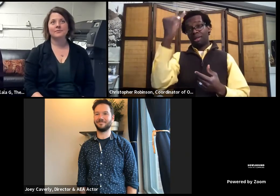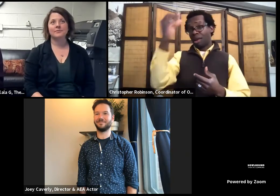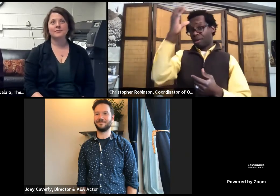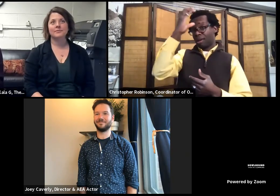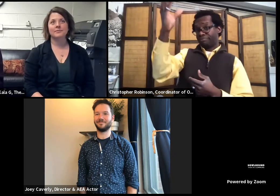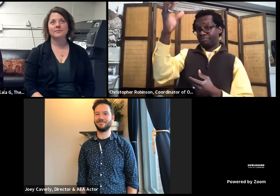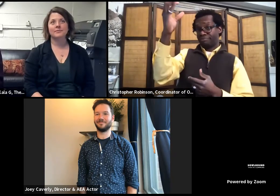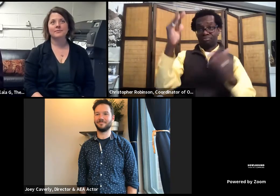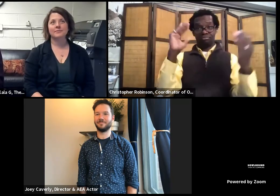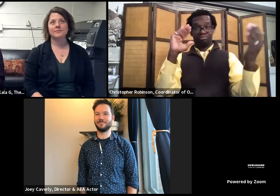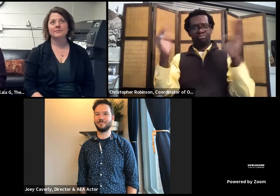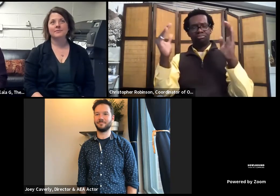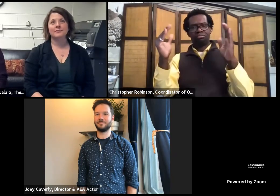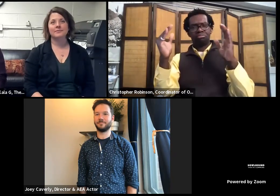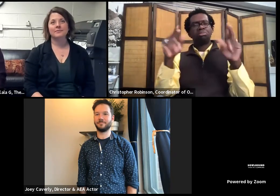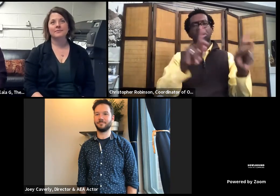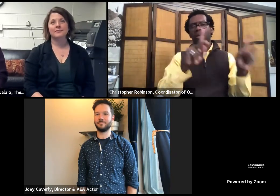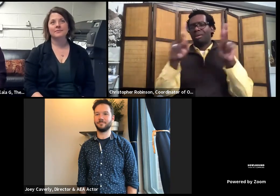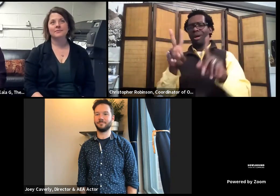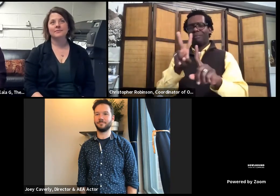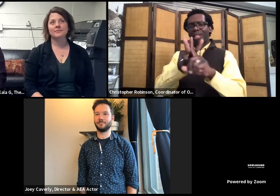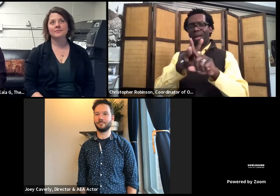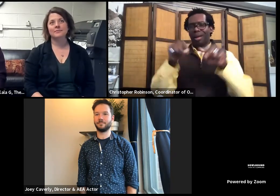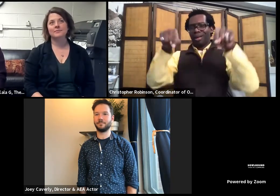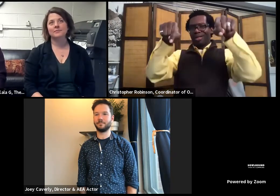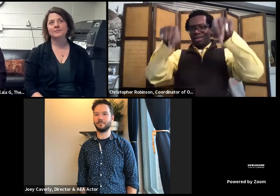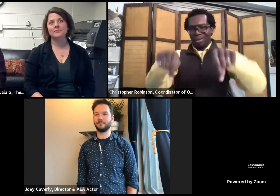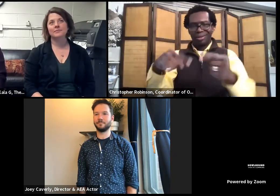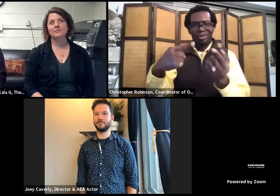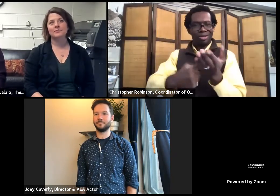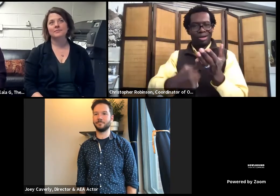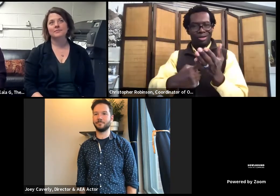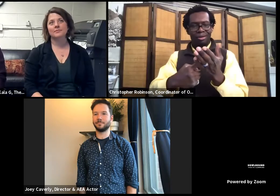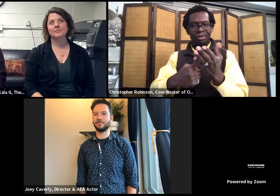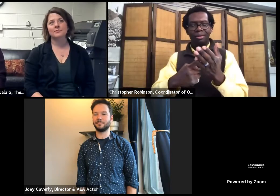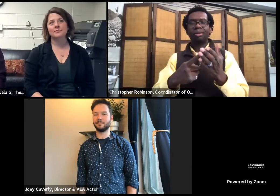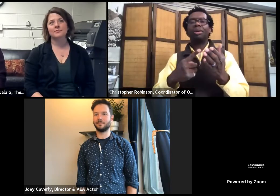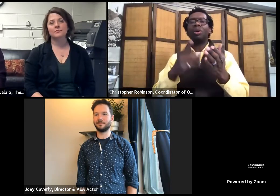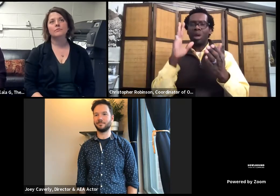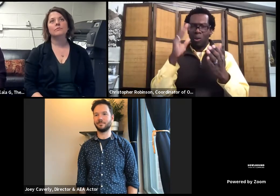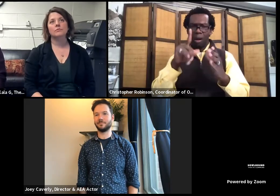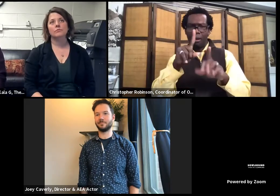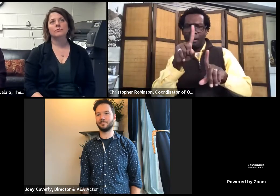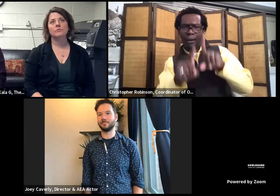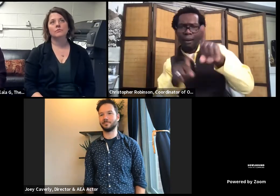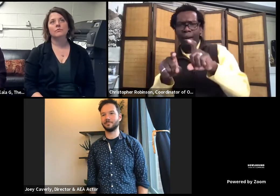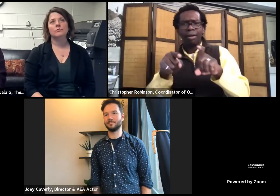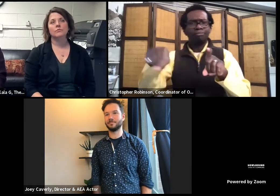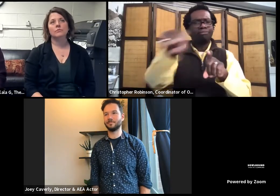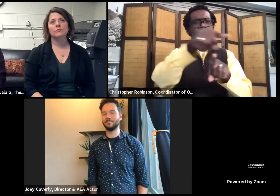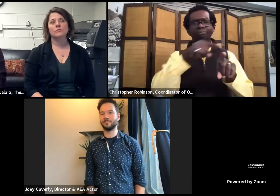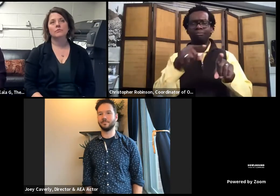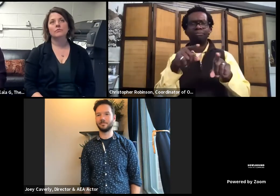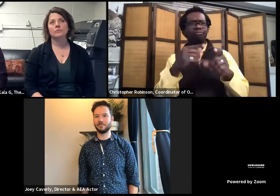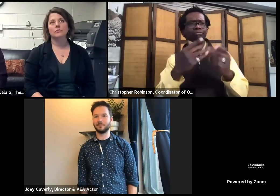So it was brought into the picture to help reduce smoking. That's in concept of using something positive to replace something negative